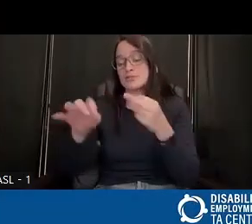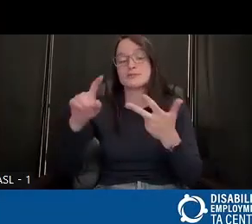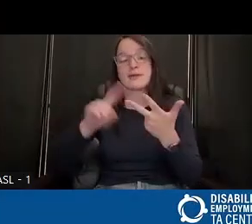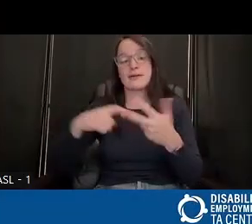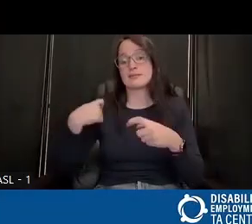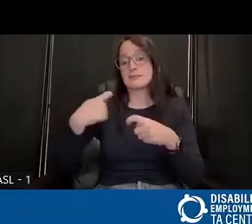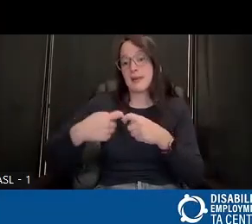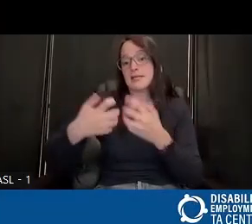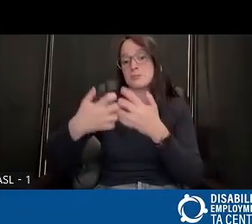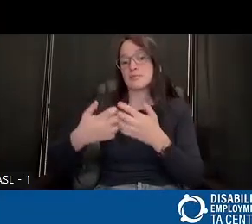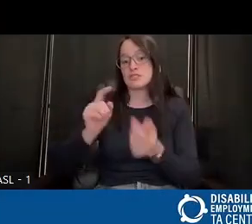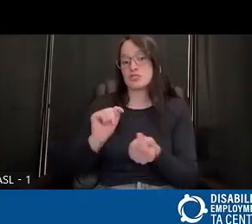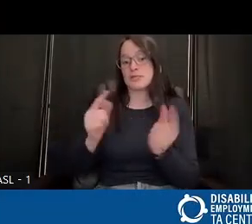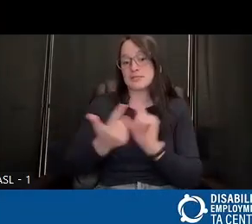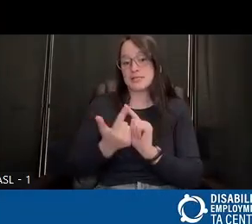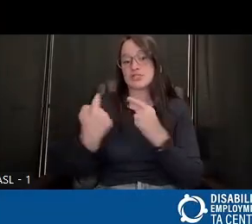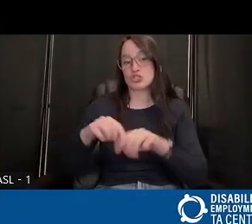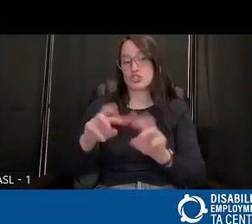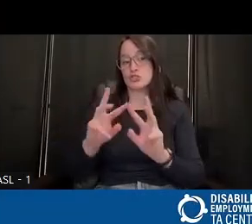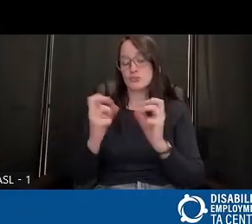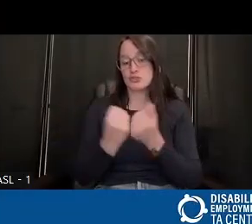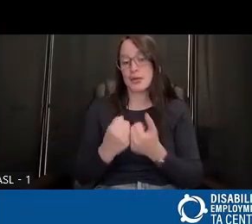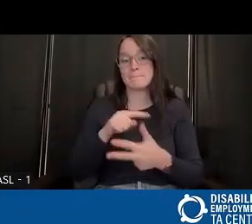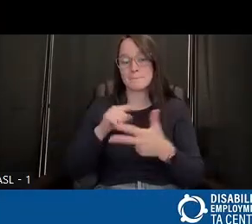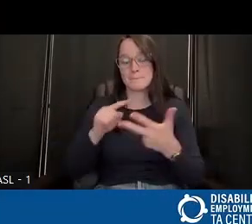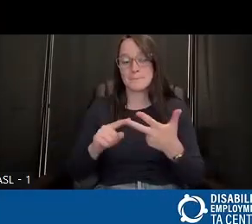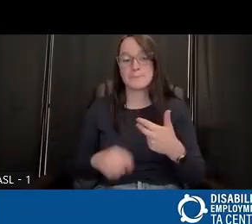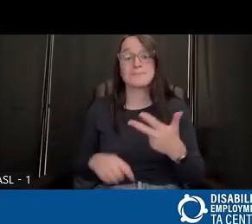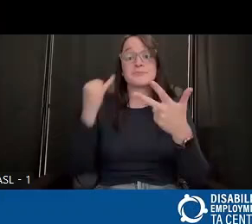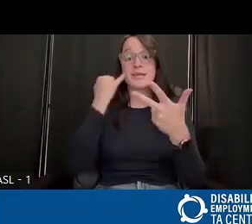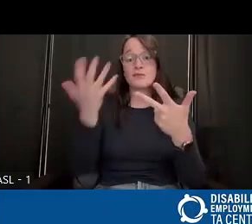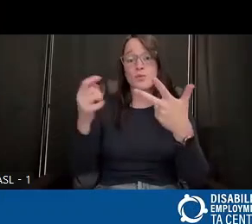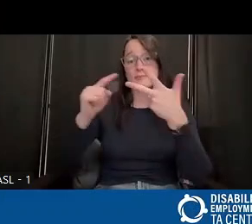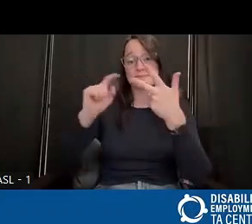offered during this event. And you can access the Spanish machine translations at the link in the